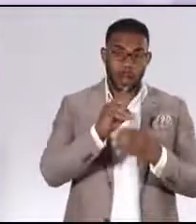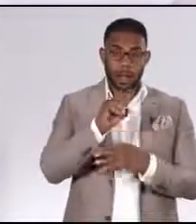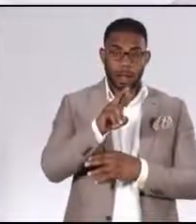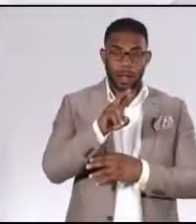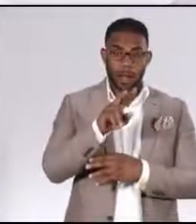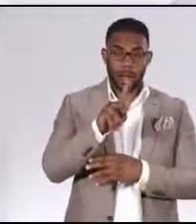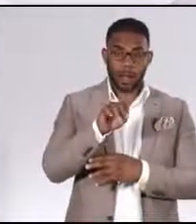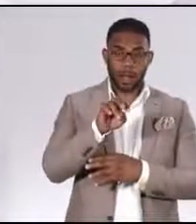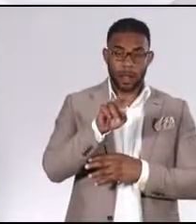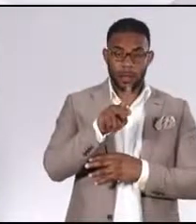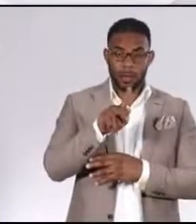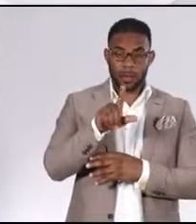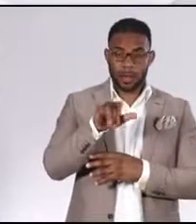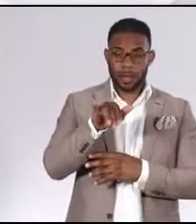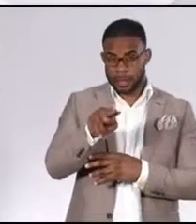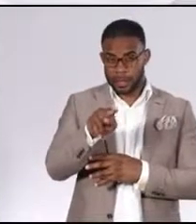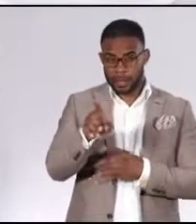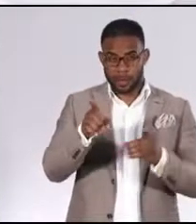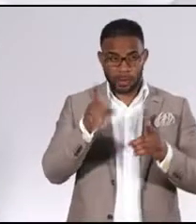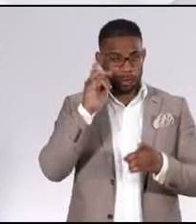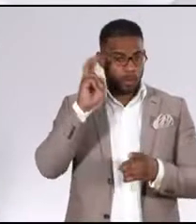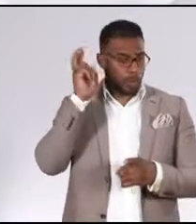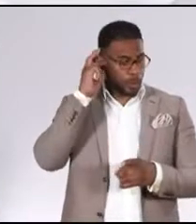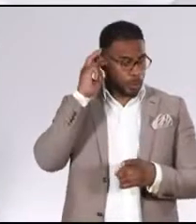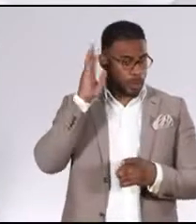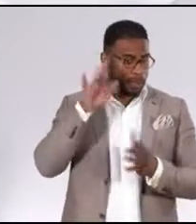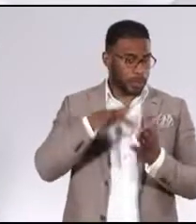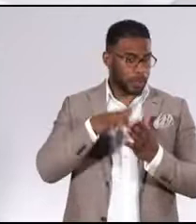He's a director of the cochlear center for hearing and public health.